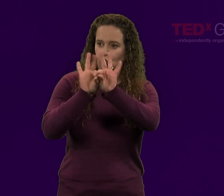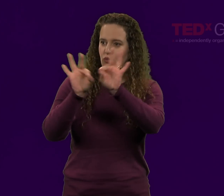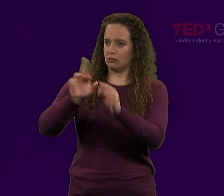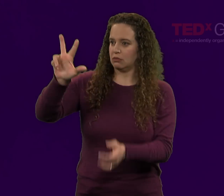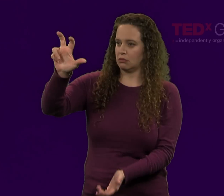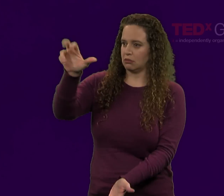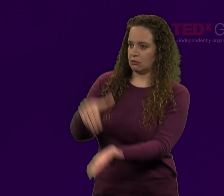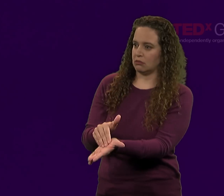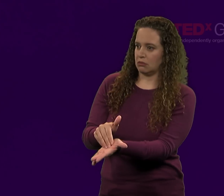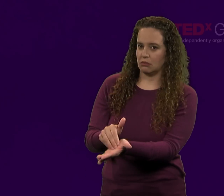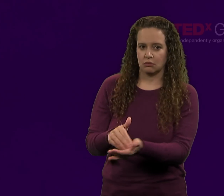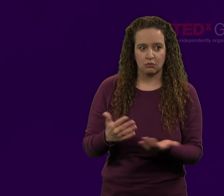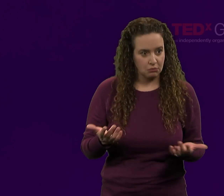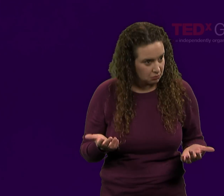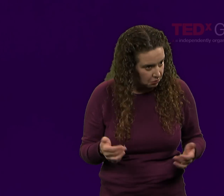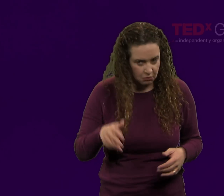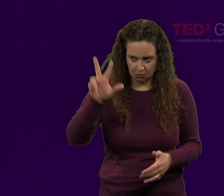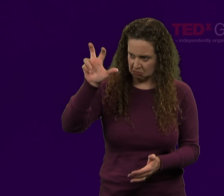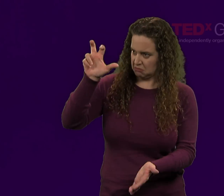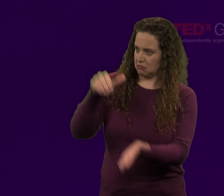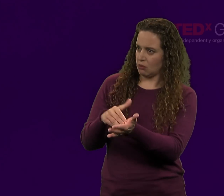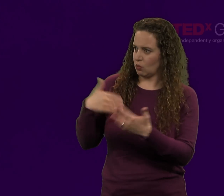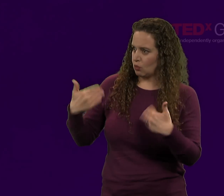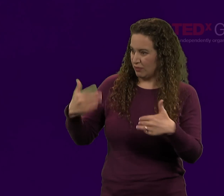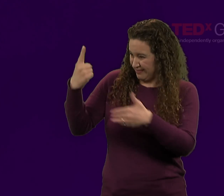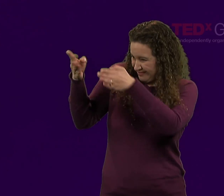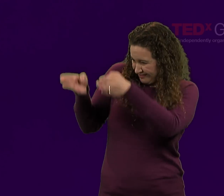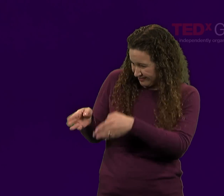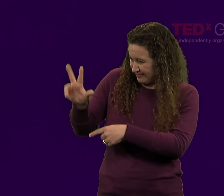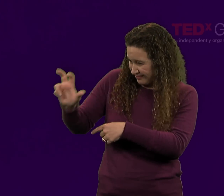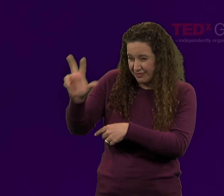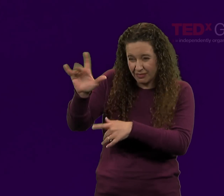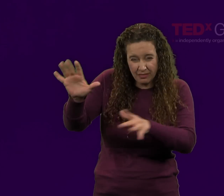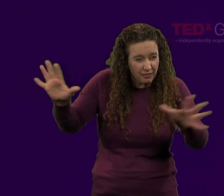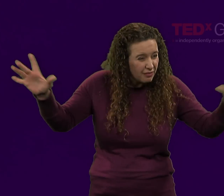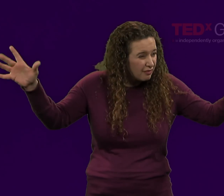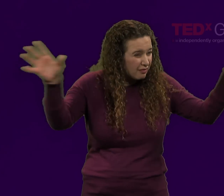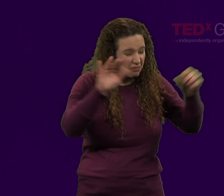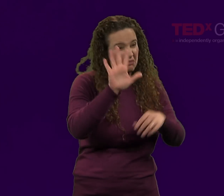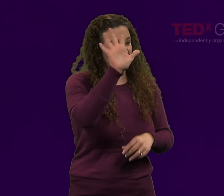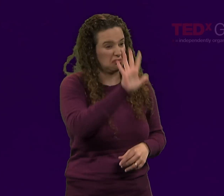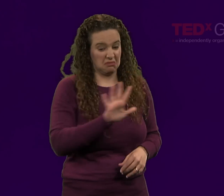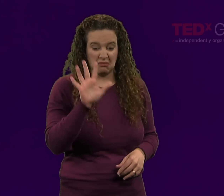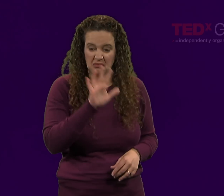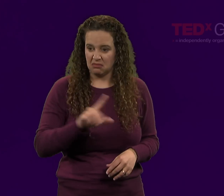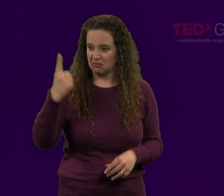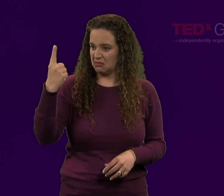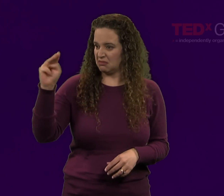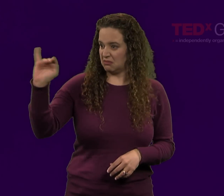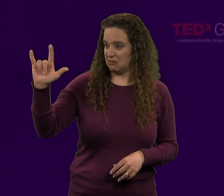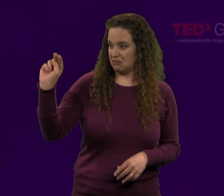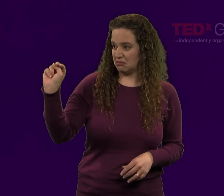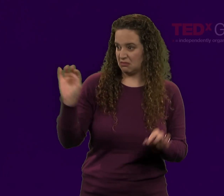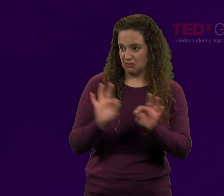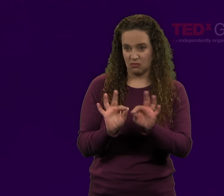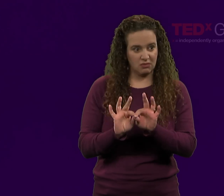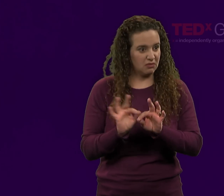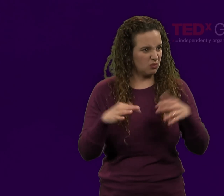If you add that up times the number of deaf people in the world, we can see almost a million dollars that is being spent on people who are deaf.